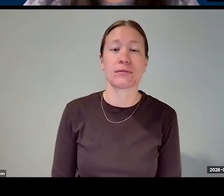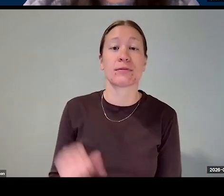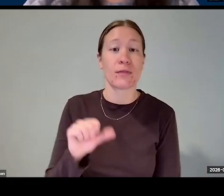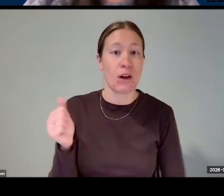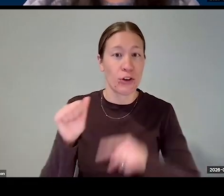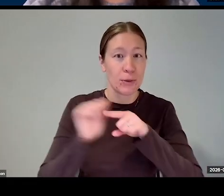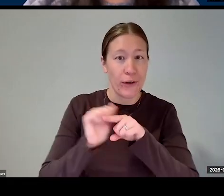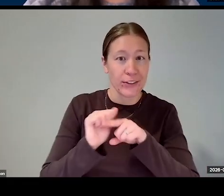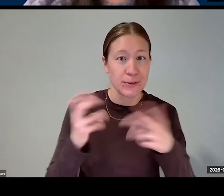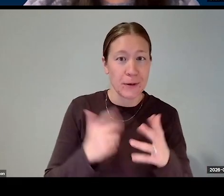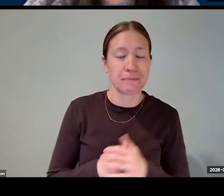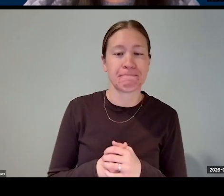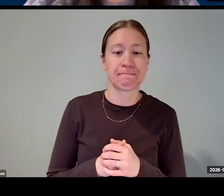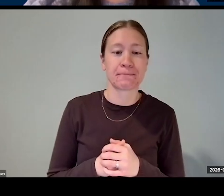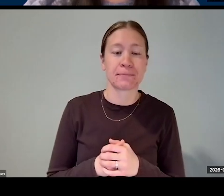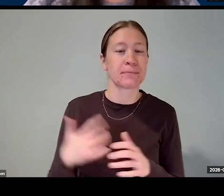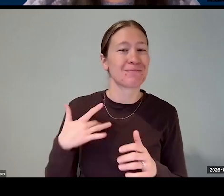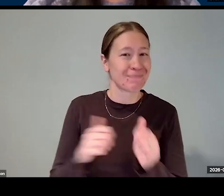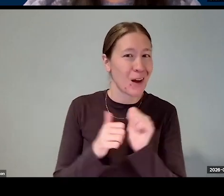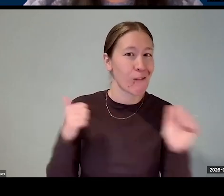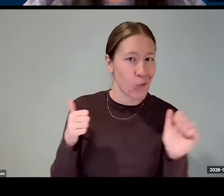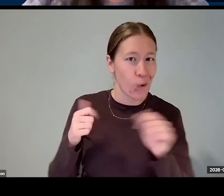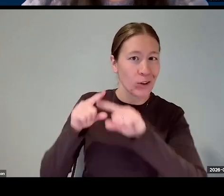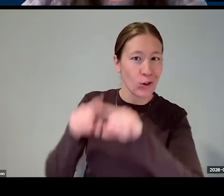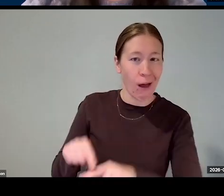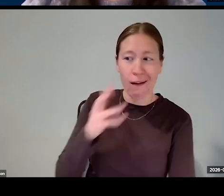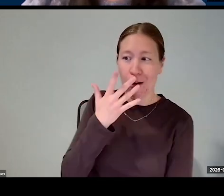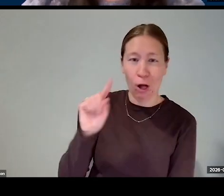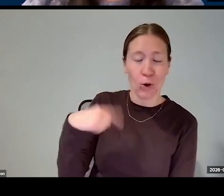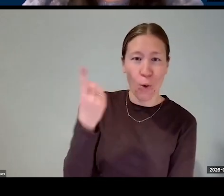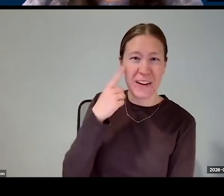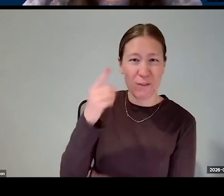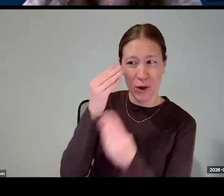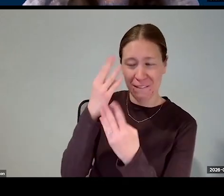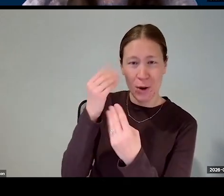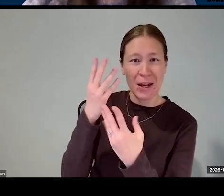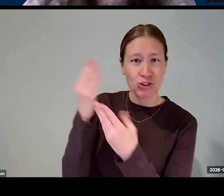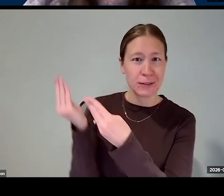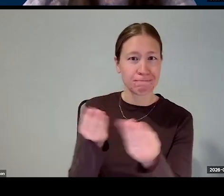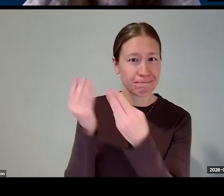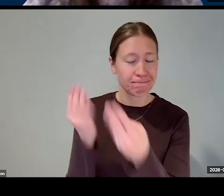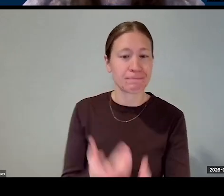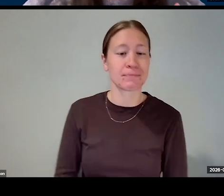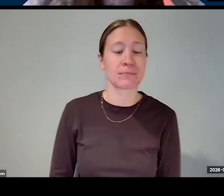to avoid relying on color alone to convey meaning. So the idea here is that if you're using color